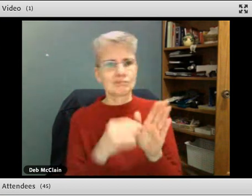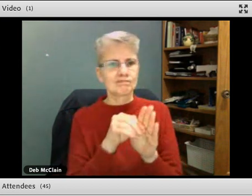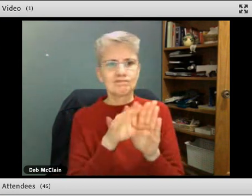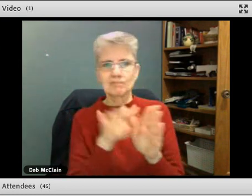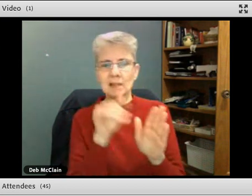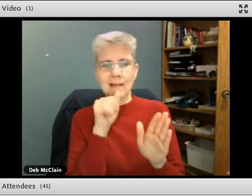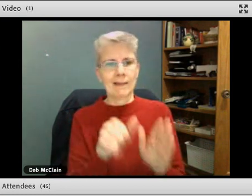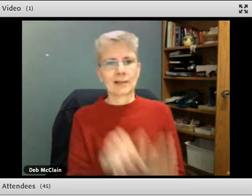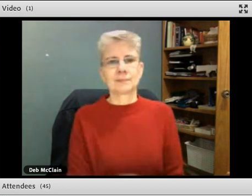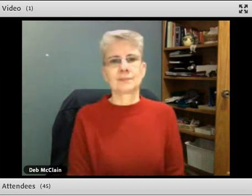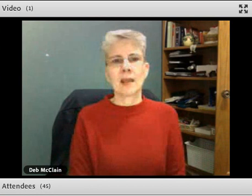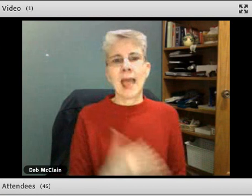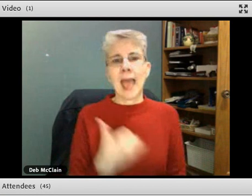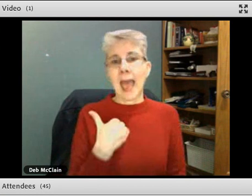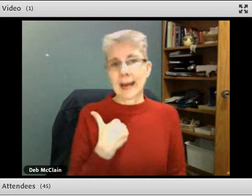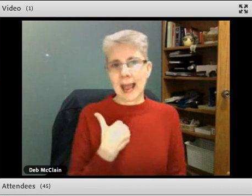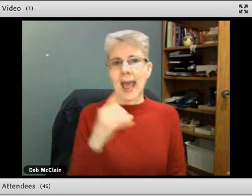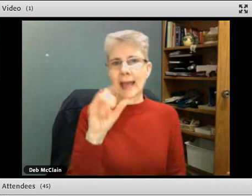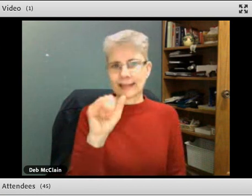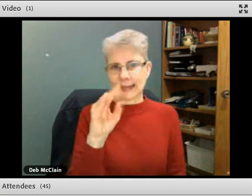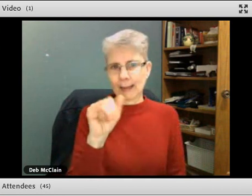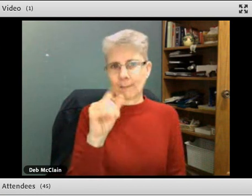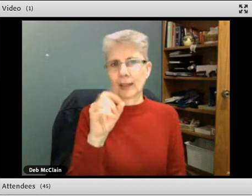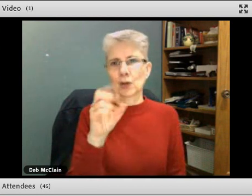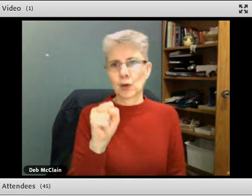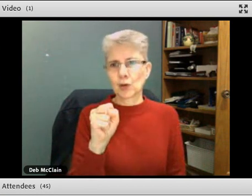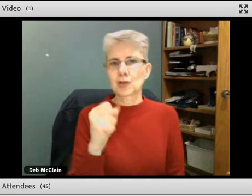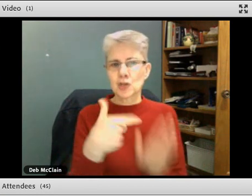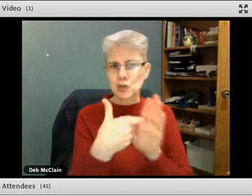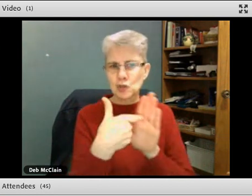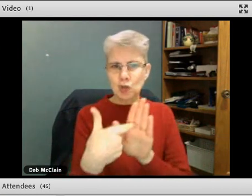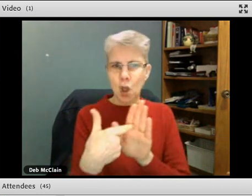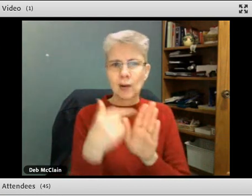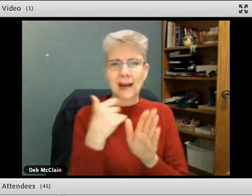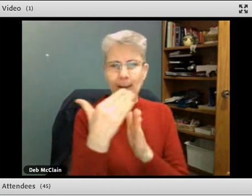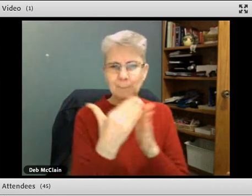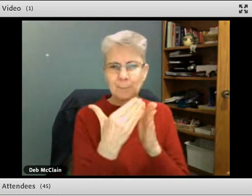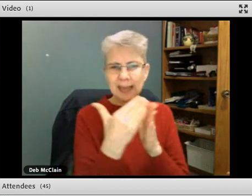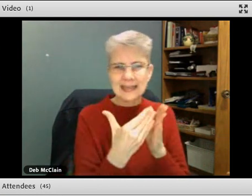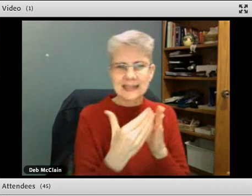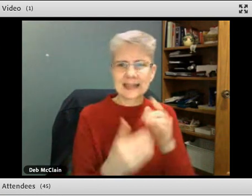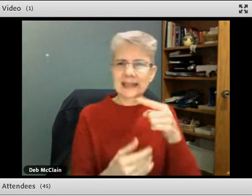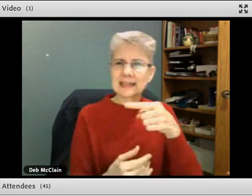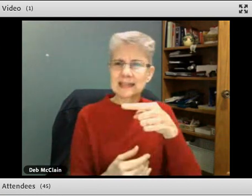and I just had these little pieces here, the little pipe characters, highlighted. After you click "draw,"